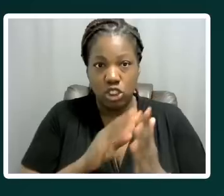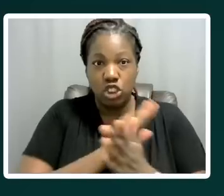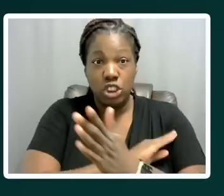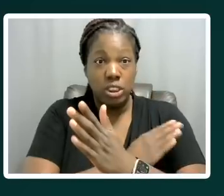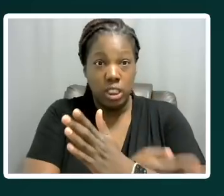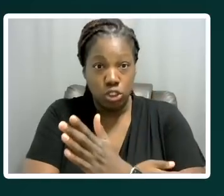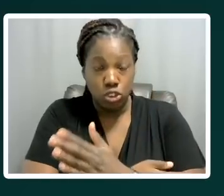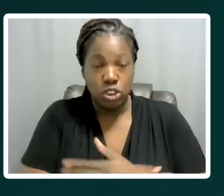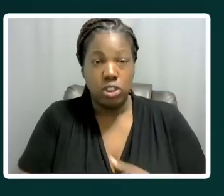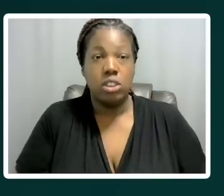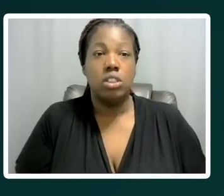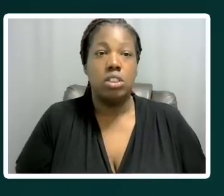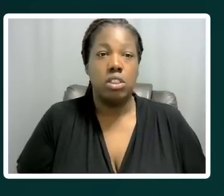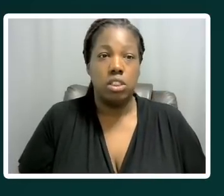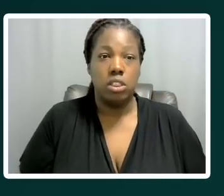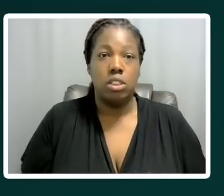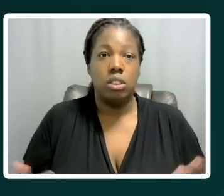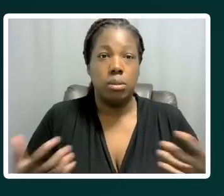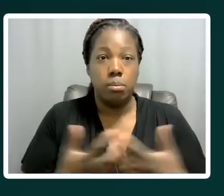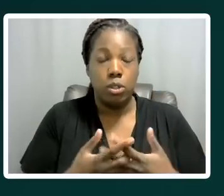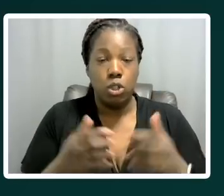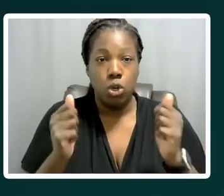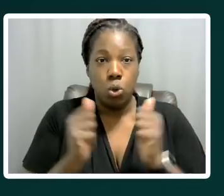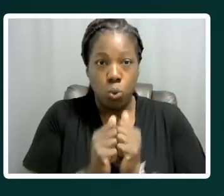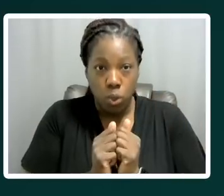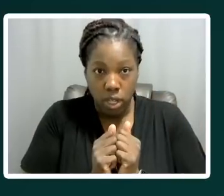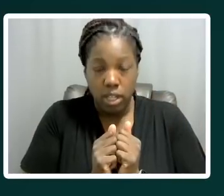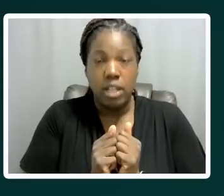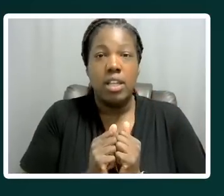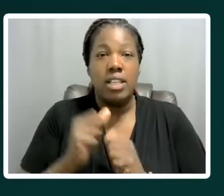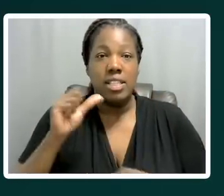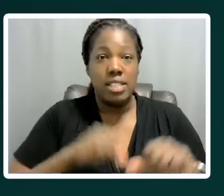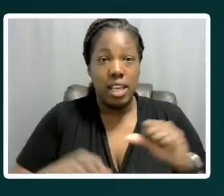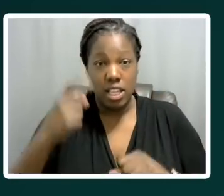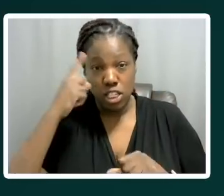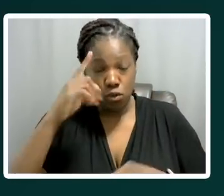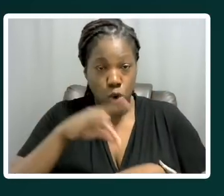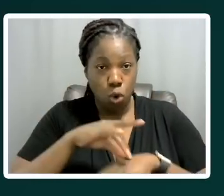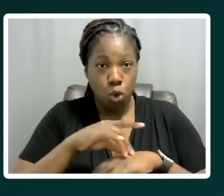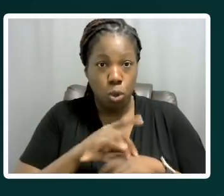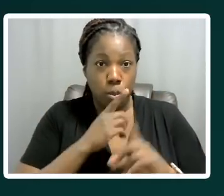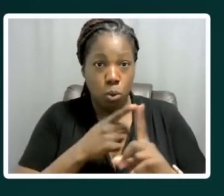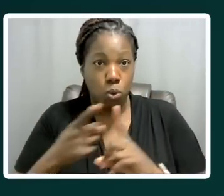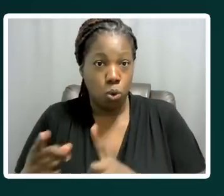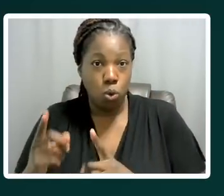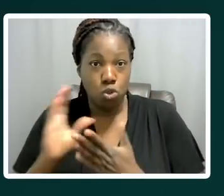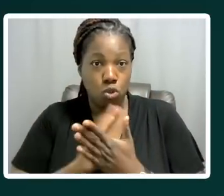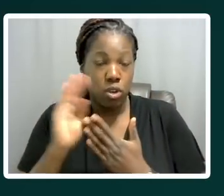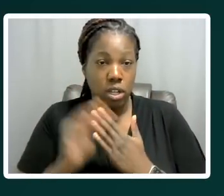pair with our Smithsonian Science for Global Goals curriculum resource guides. This is